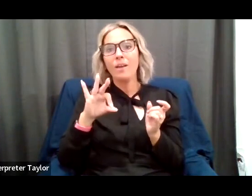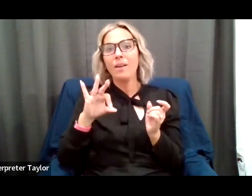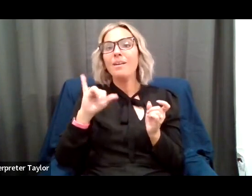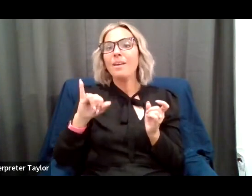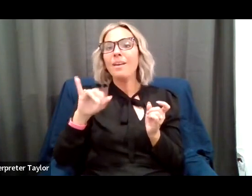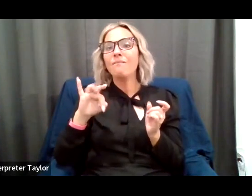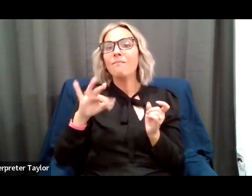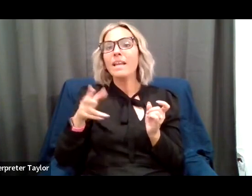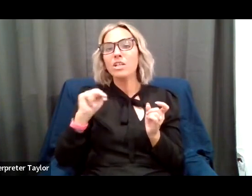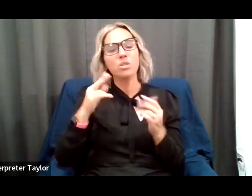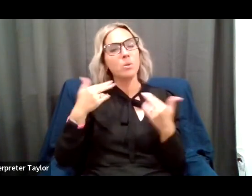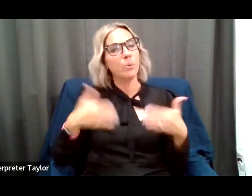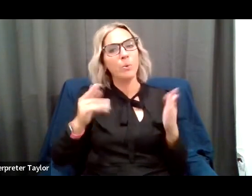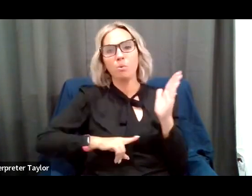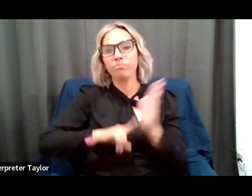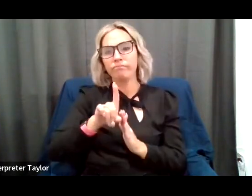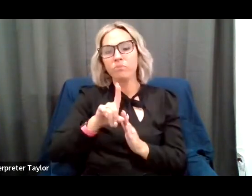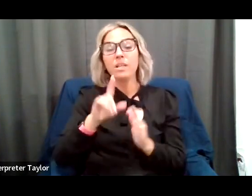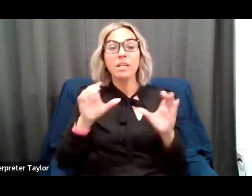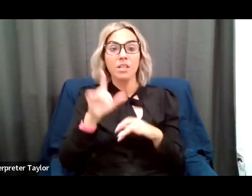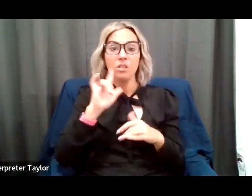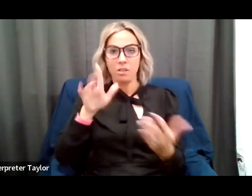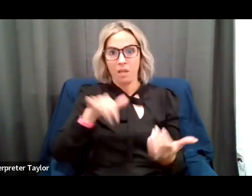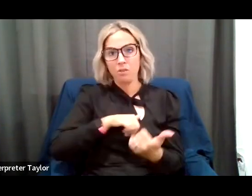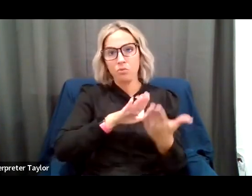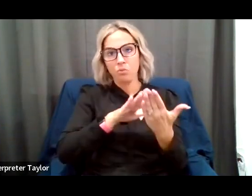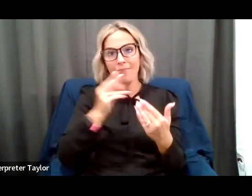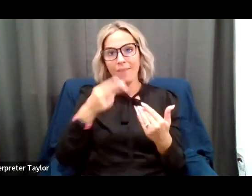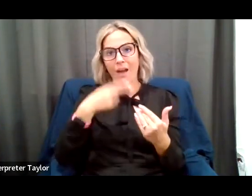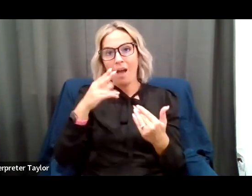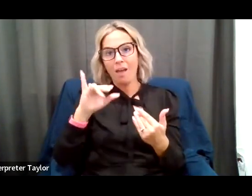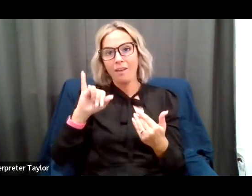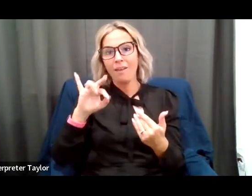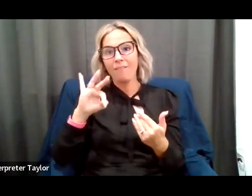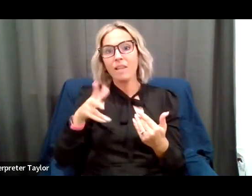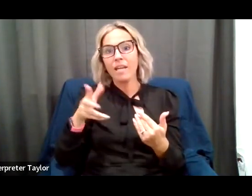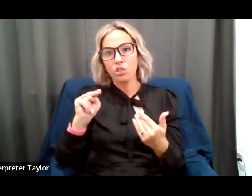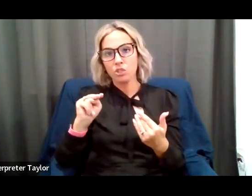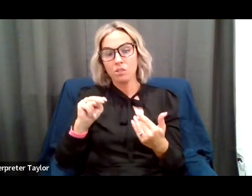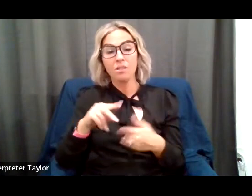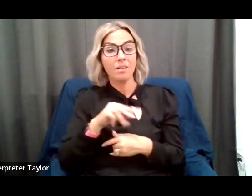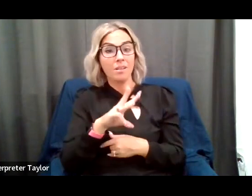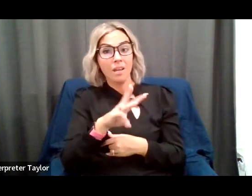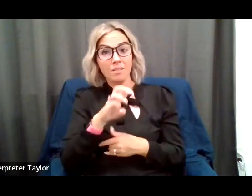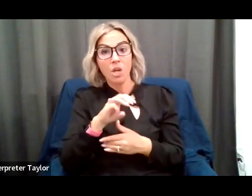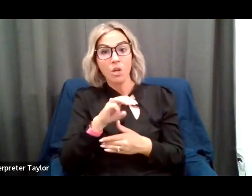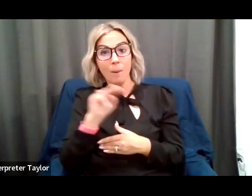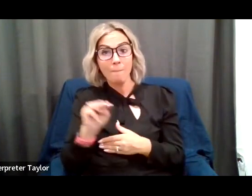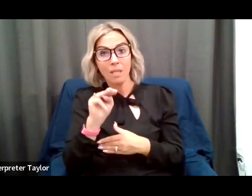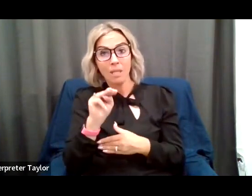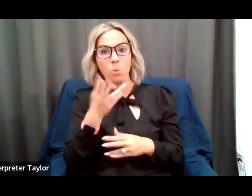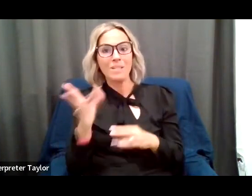They did that in order to address high-inflation. The 600 million was on top of the COLA.